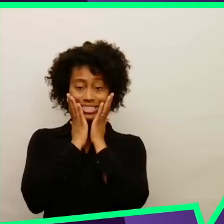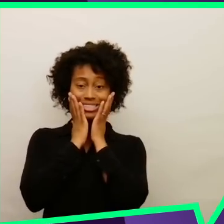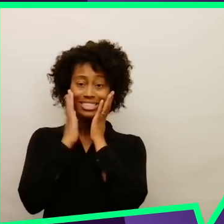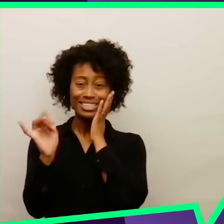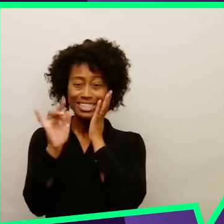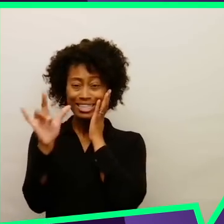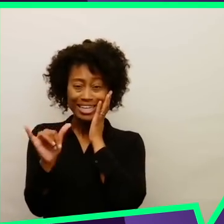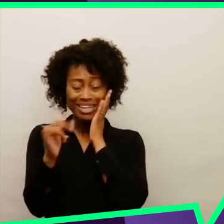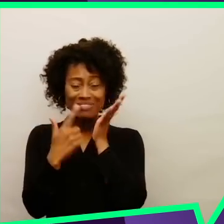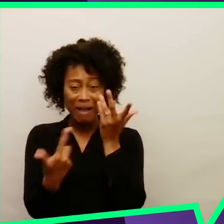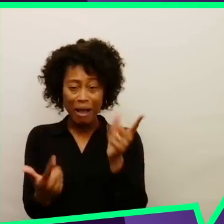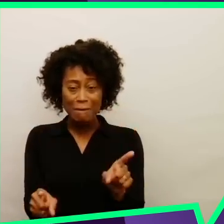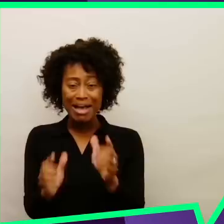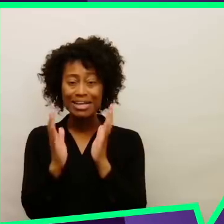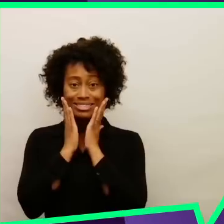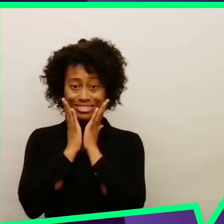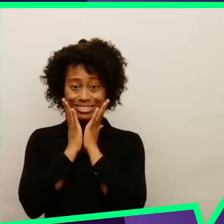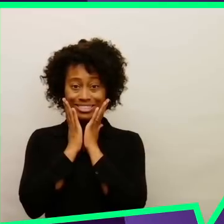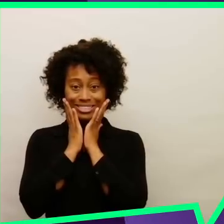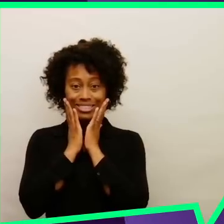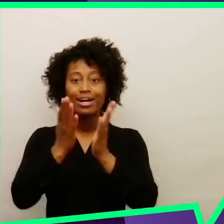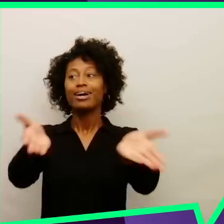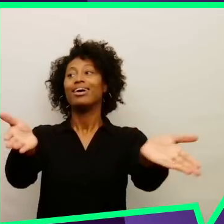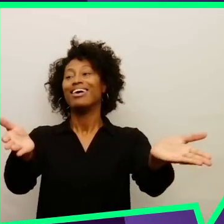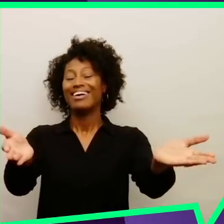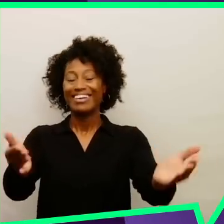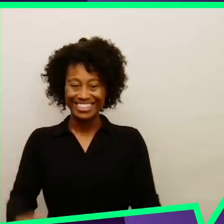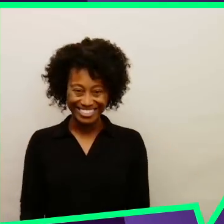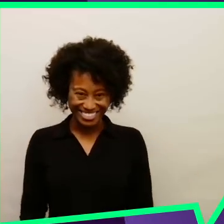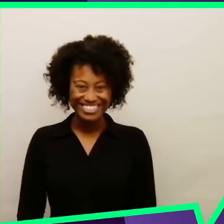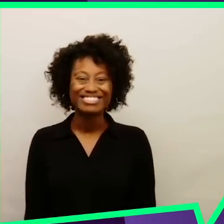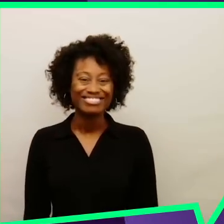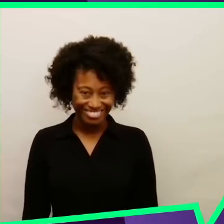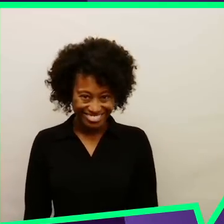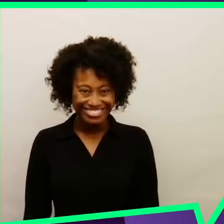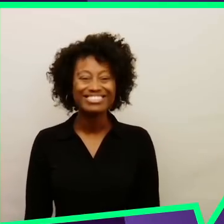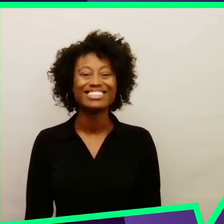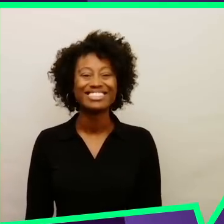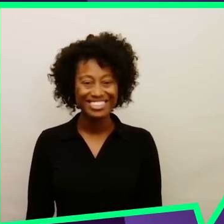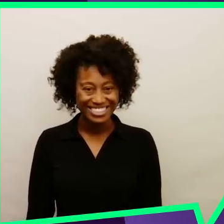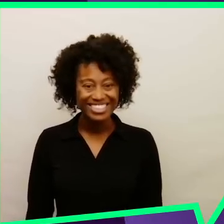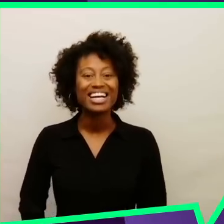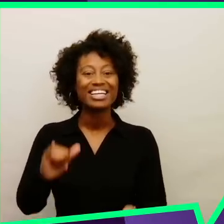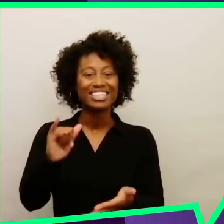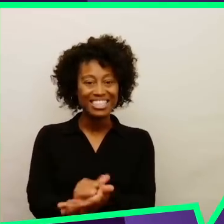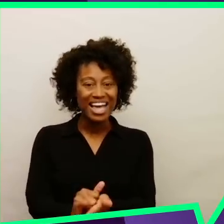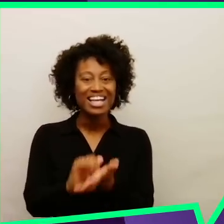Here we go. And that is how we do that.